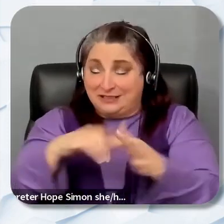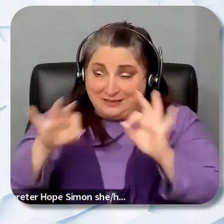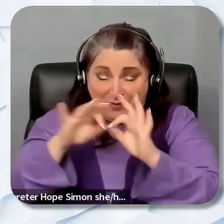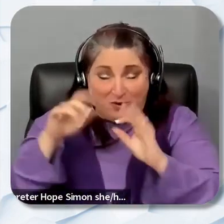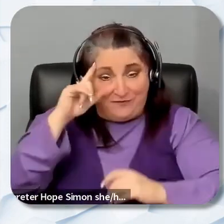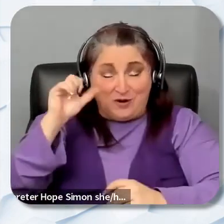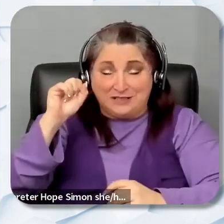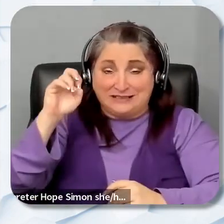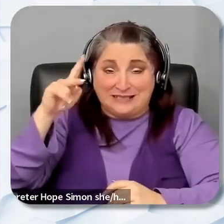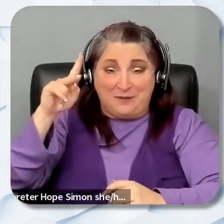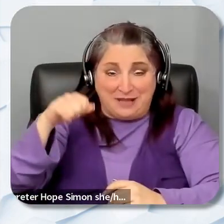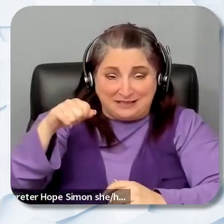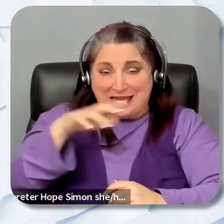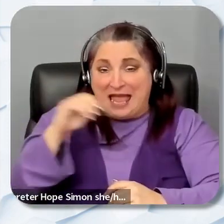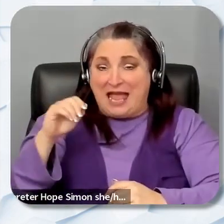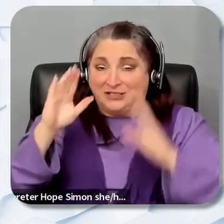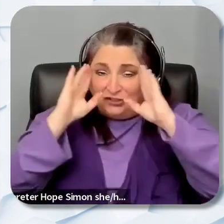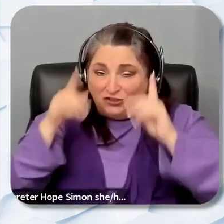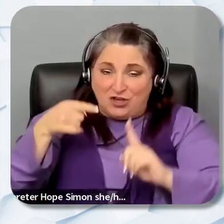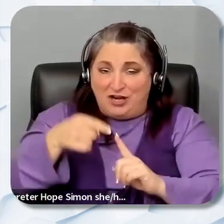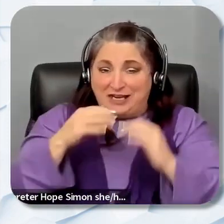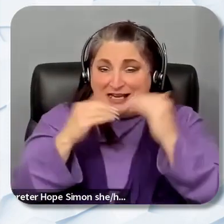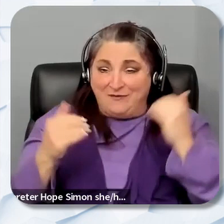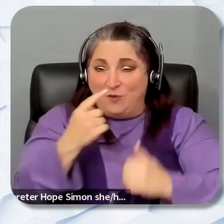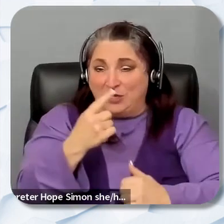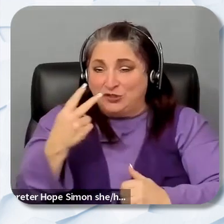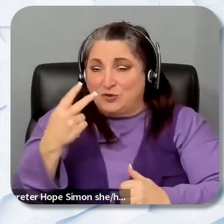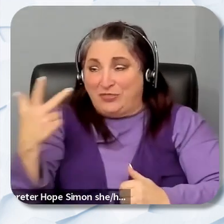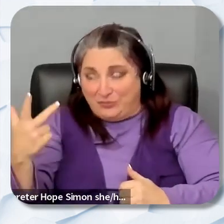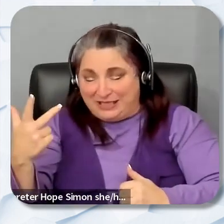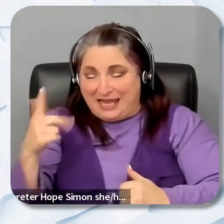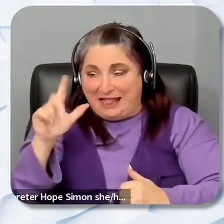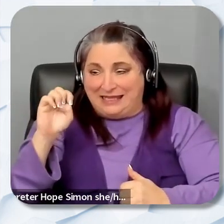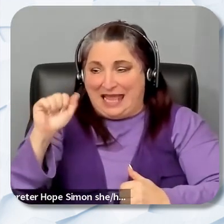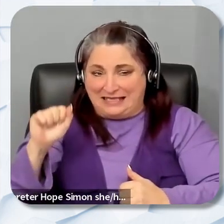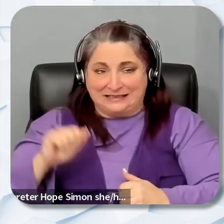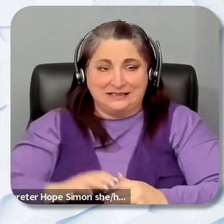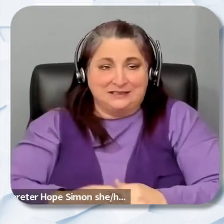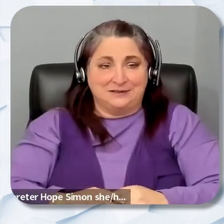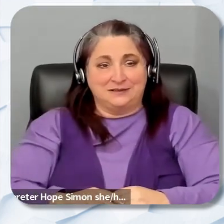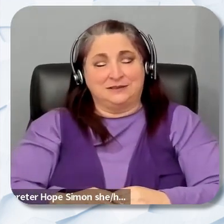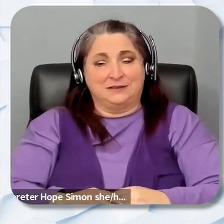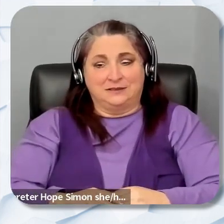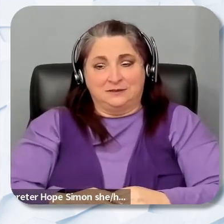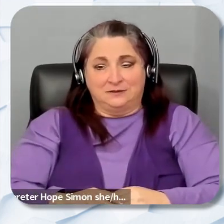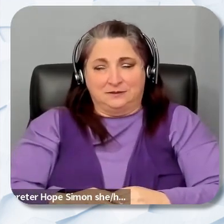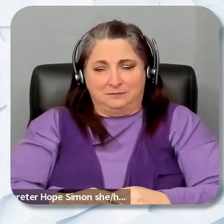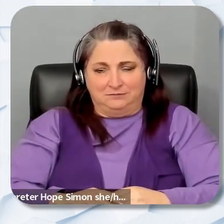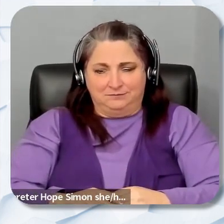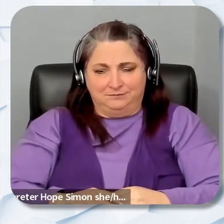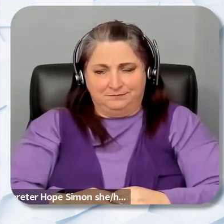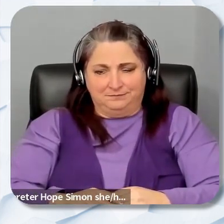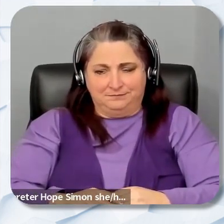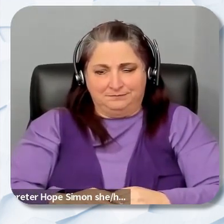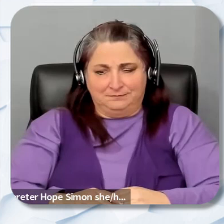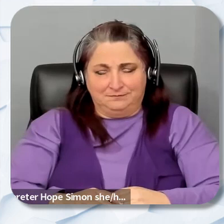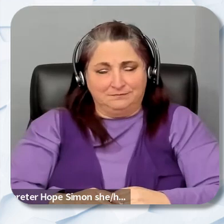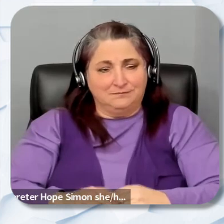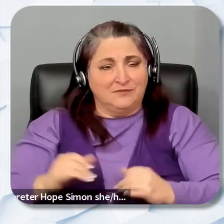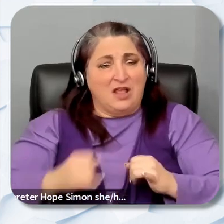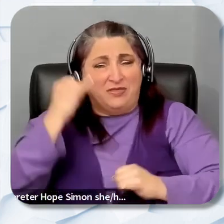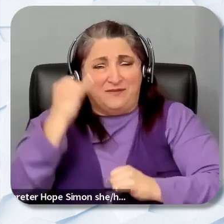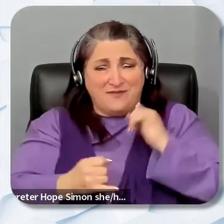and all Targeted Level 1, 2, and 3 LEAs. The final training for CIM Step 1 will be the